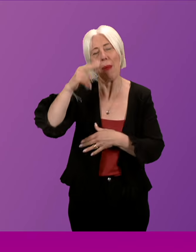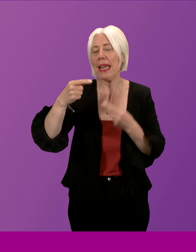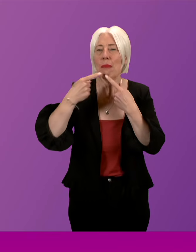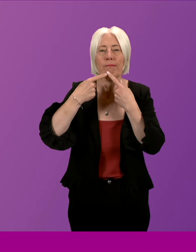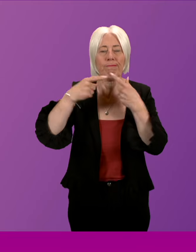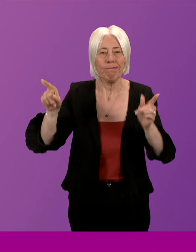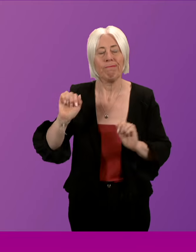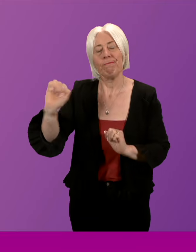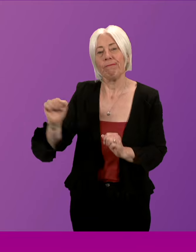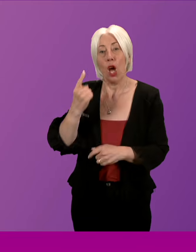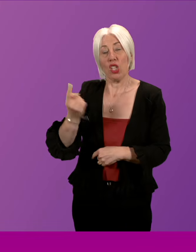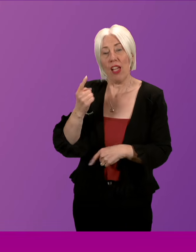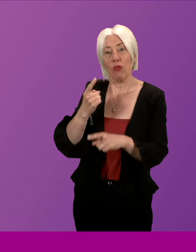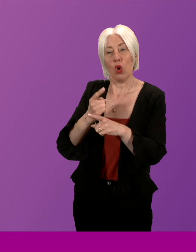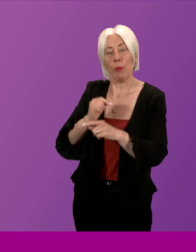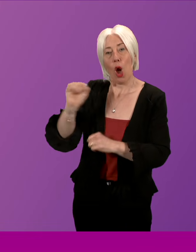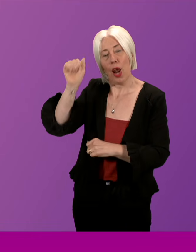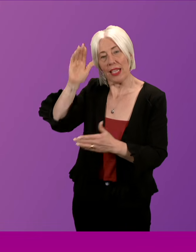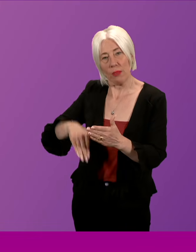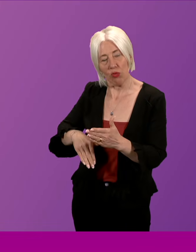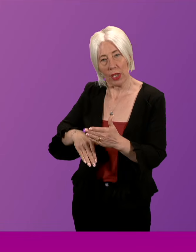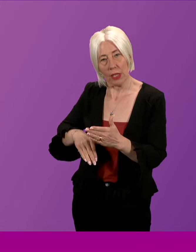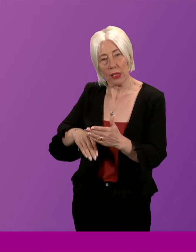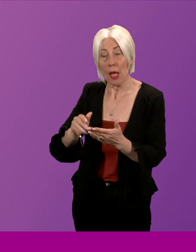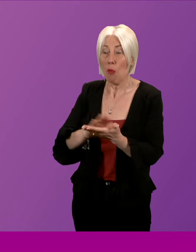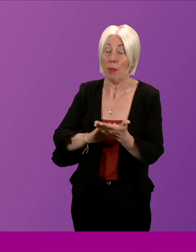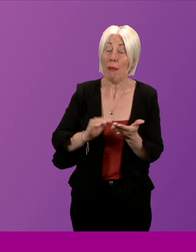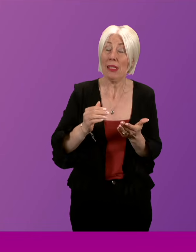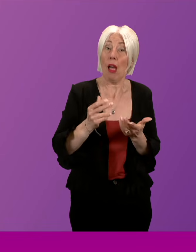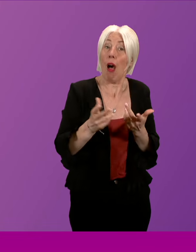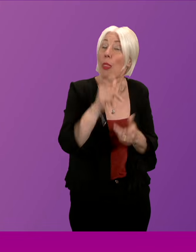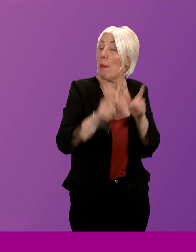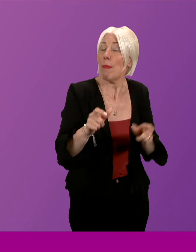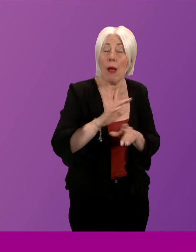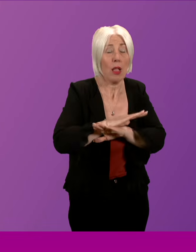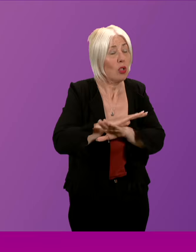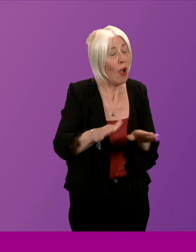about her experiences, so that others might not have to endure the same ordeal. Her case